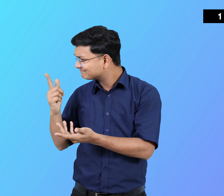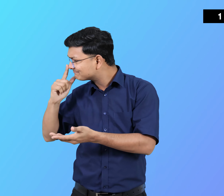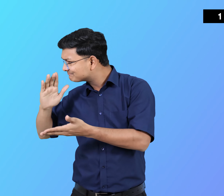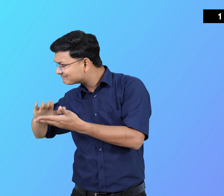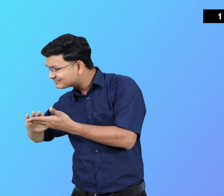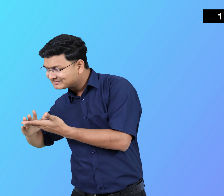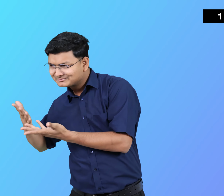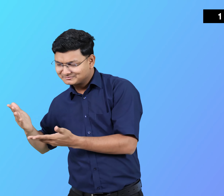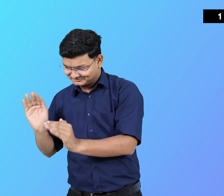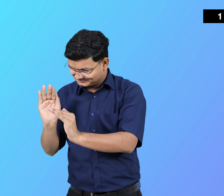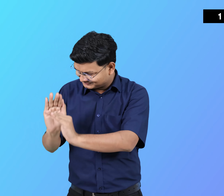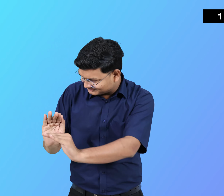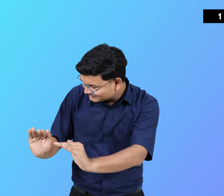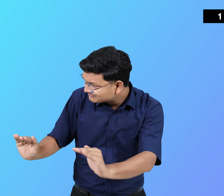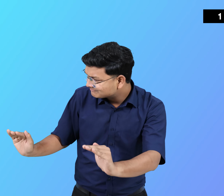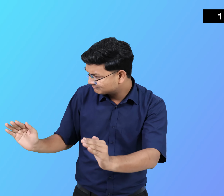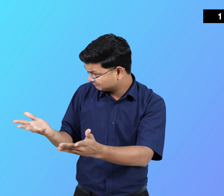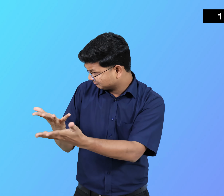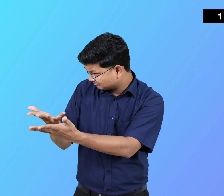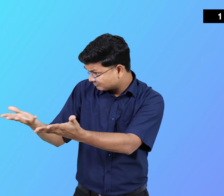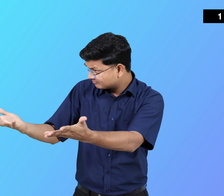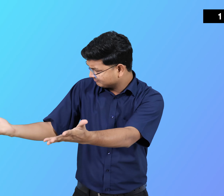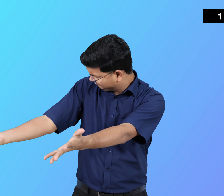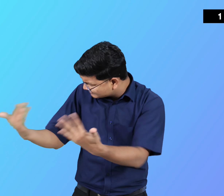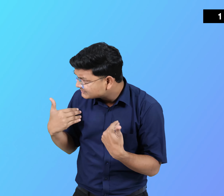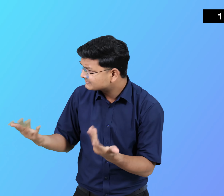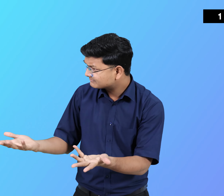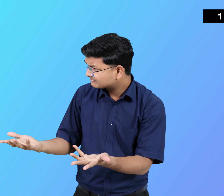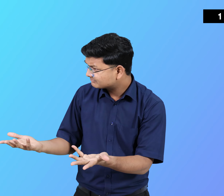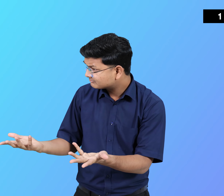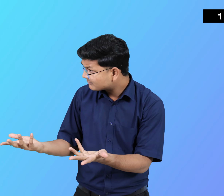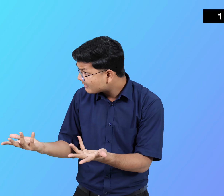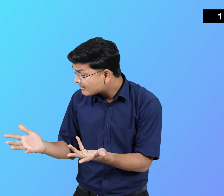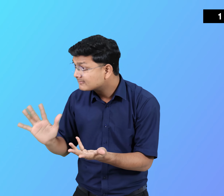and children belong to me. So give them to me!